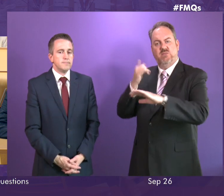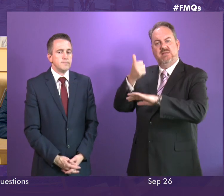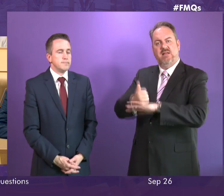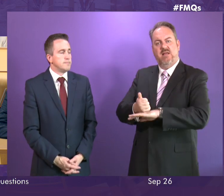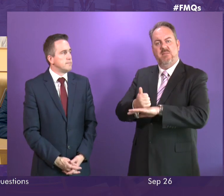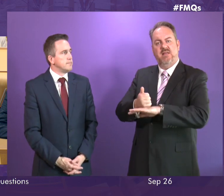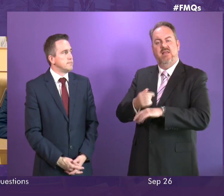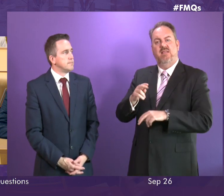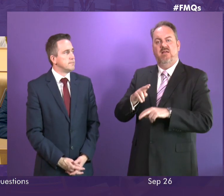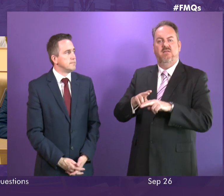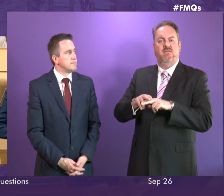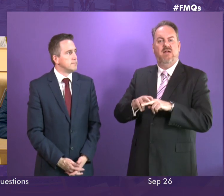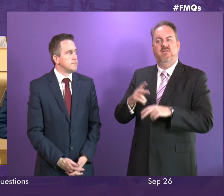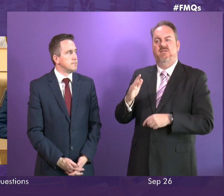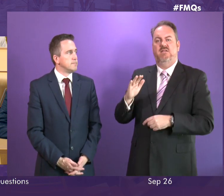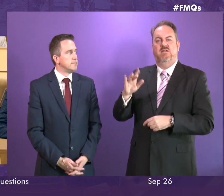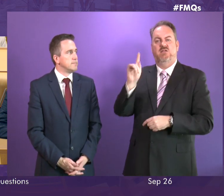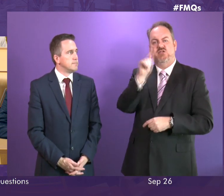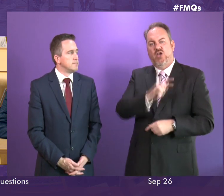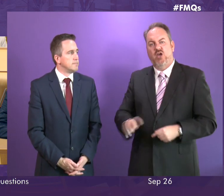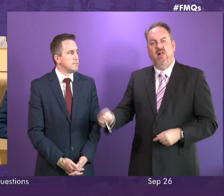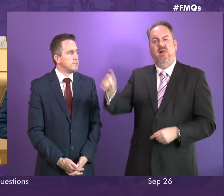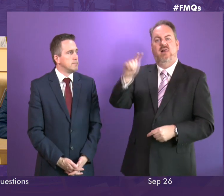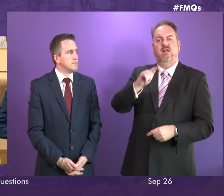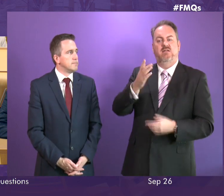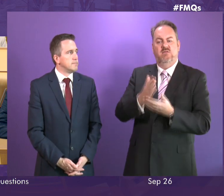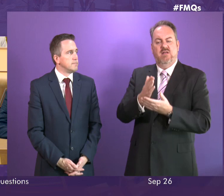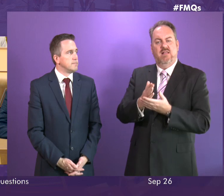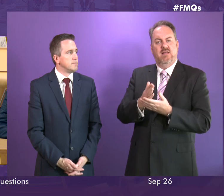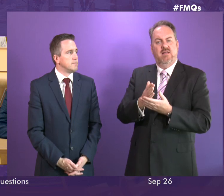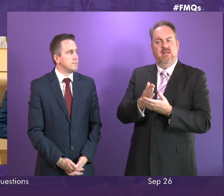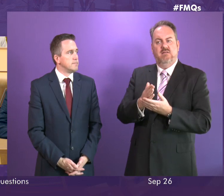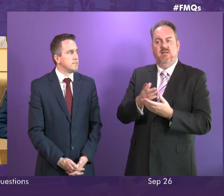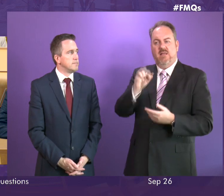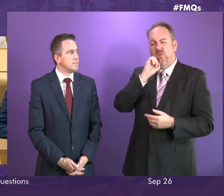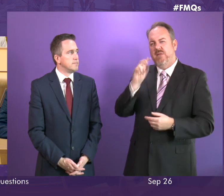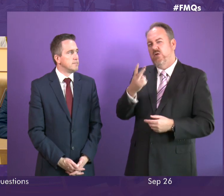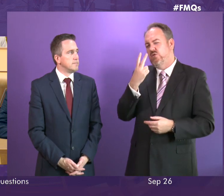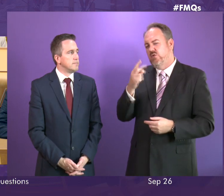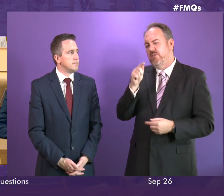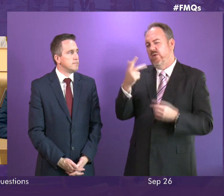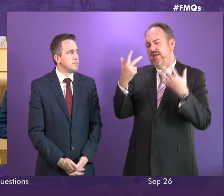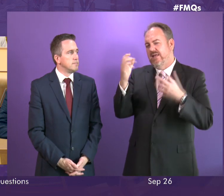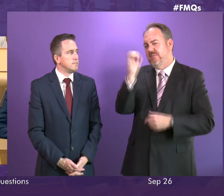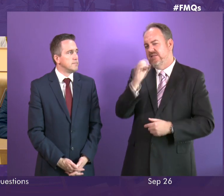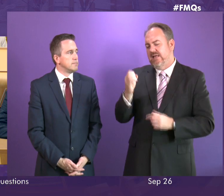to the Fife circle service. However, he was absolutely sure that a 2.8 per cent increase